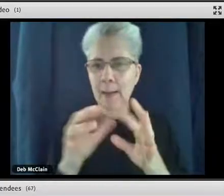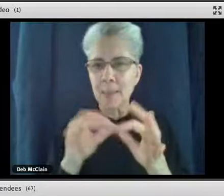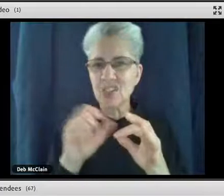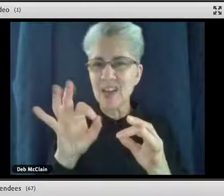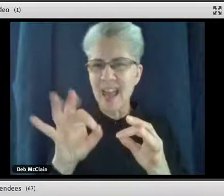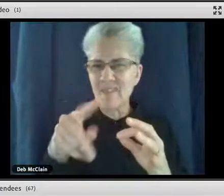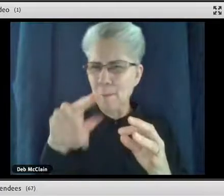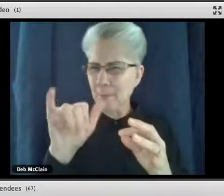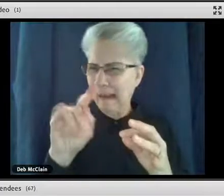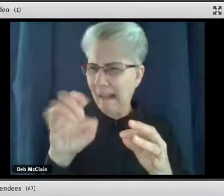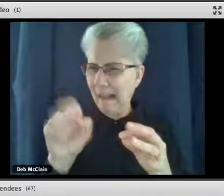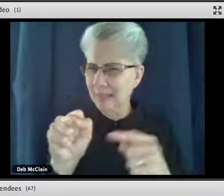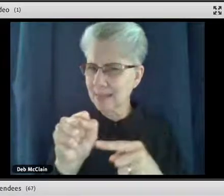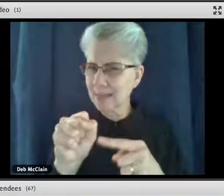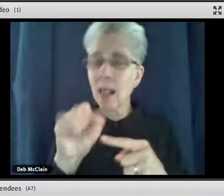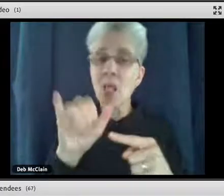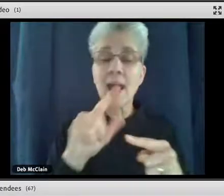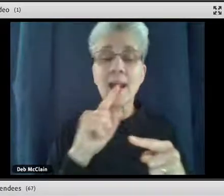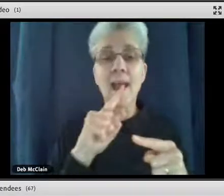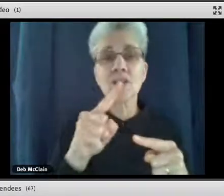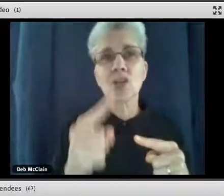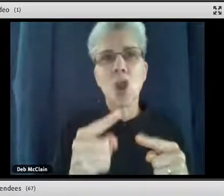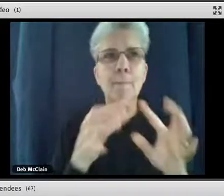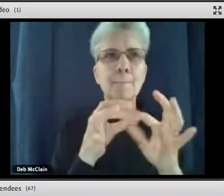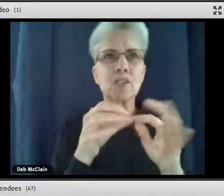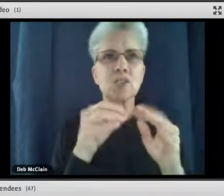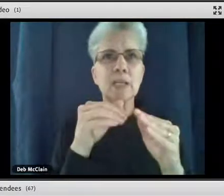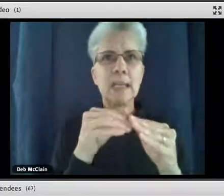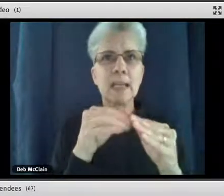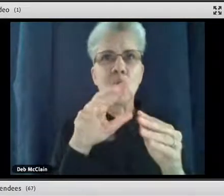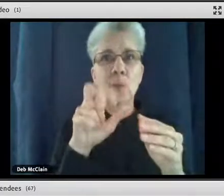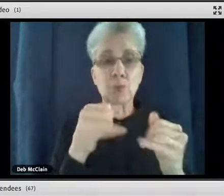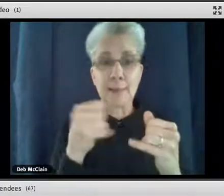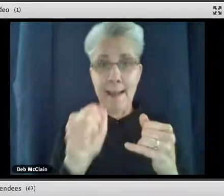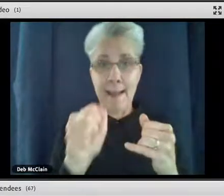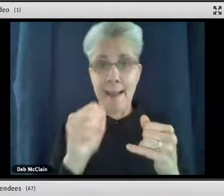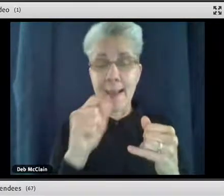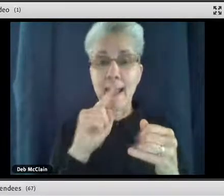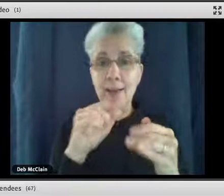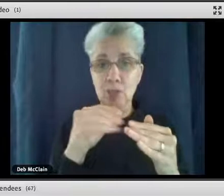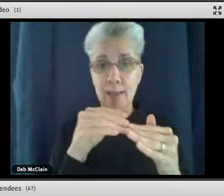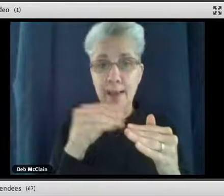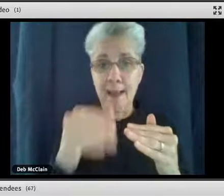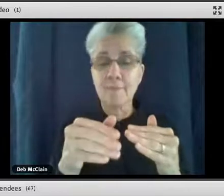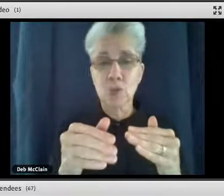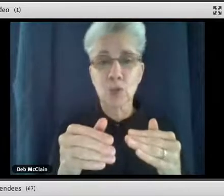Like Ian mentioned "f," which are plates. Plates actually are mentioned in 300 "a"